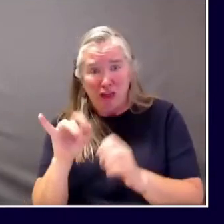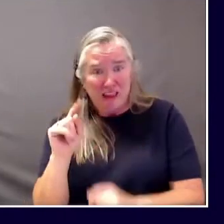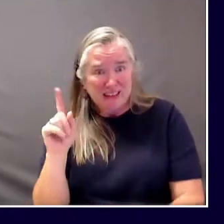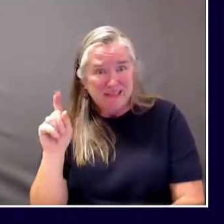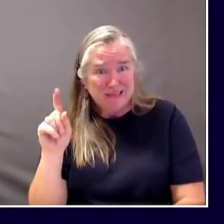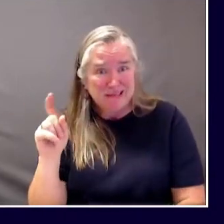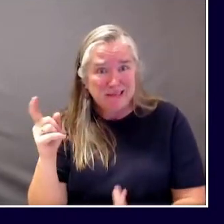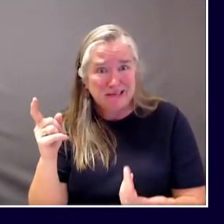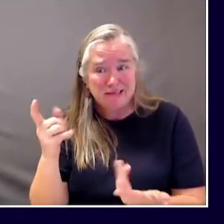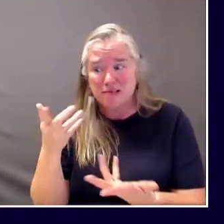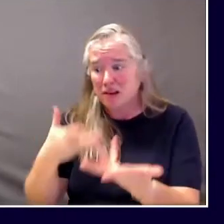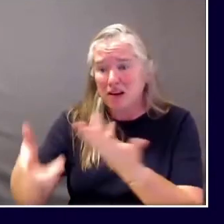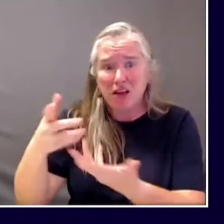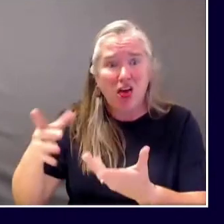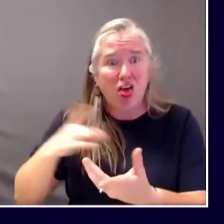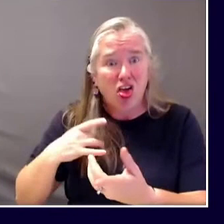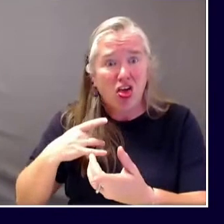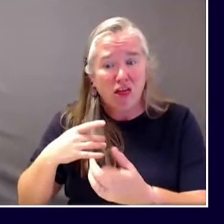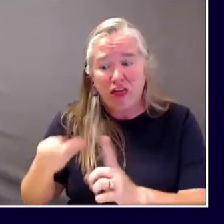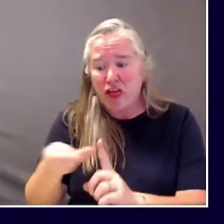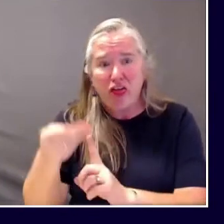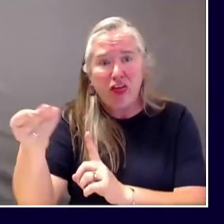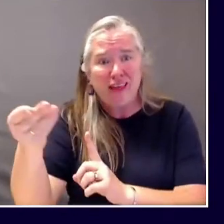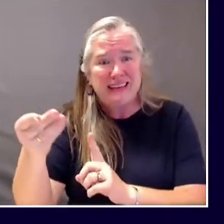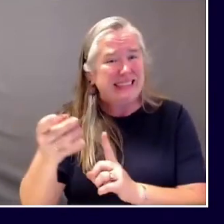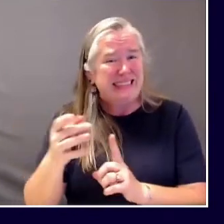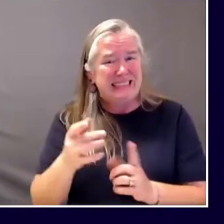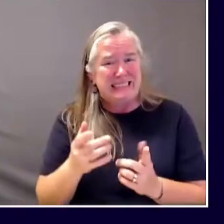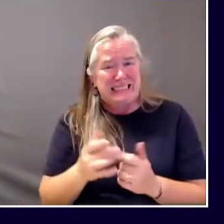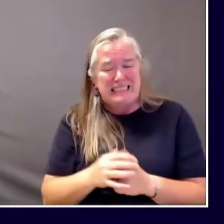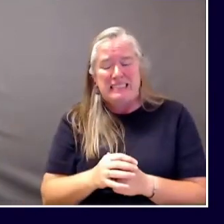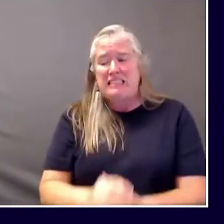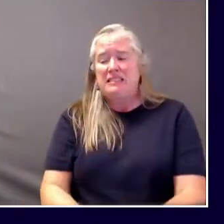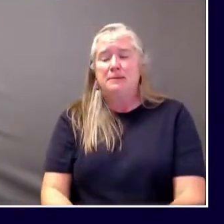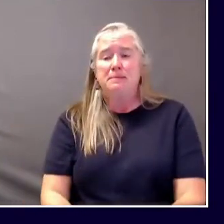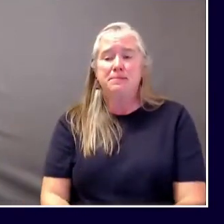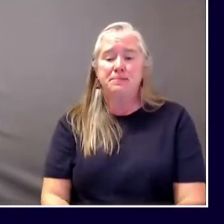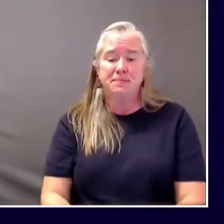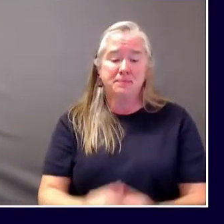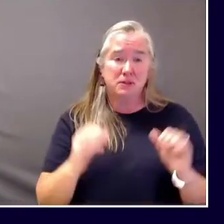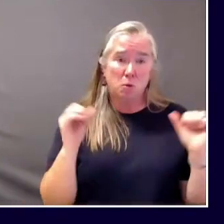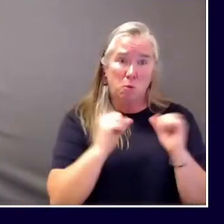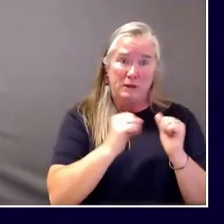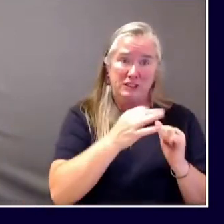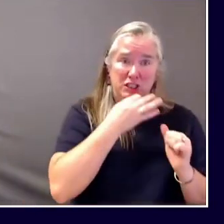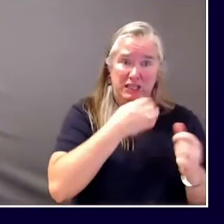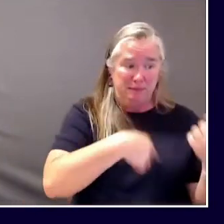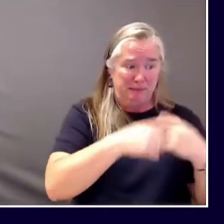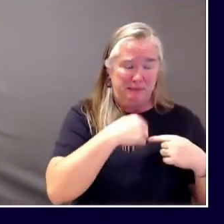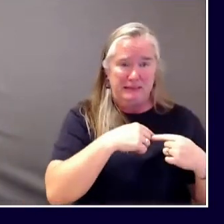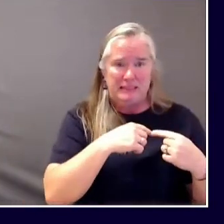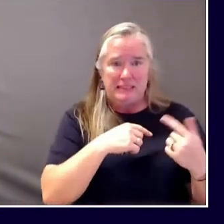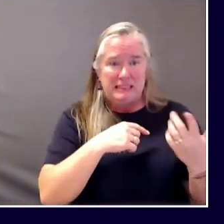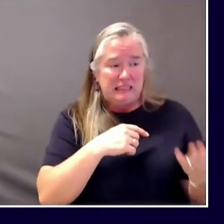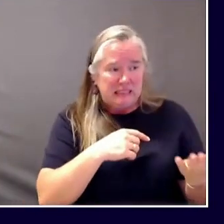many of us are anxious about whether our small business will survive the cold winter with